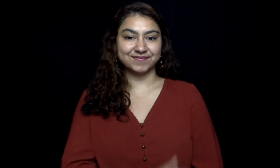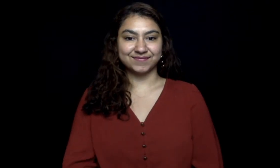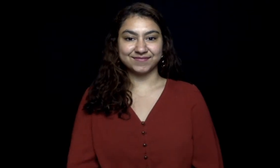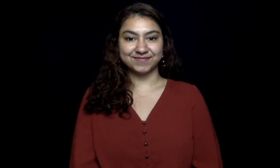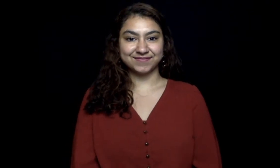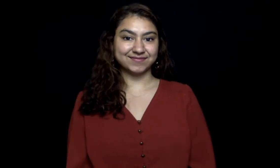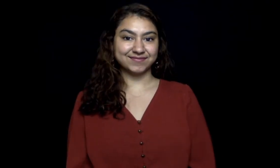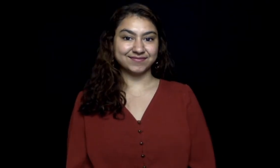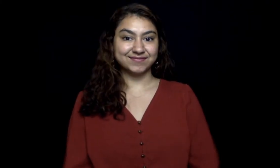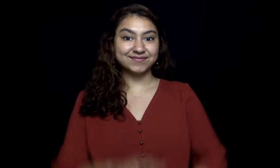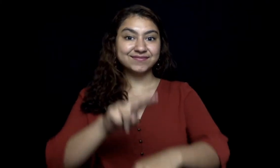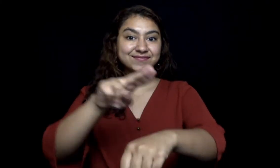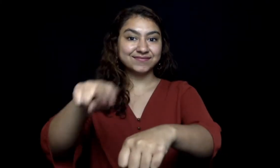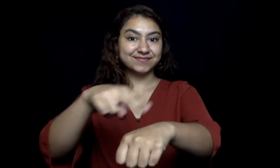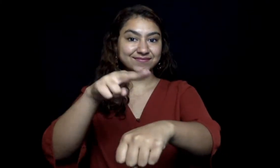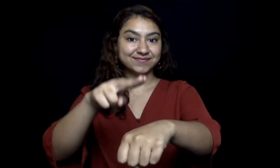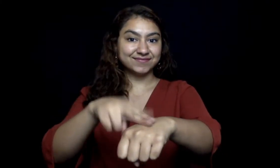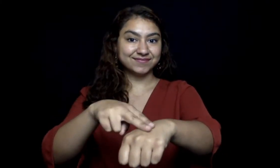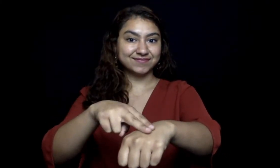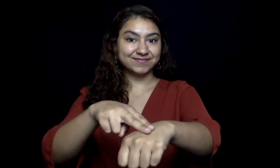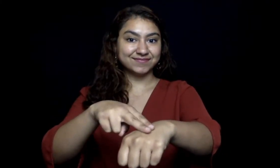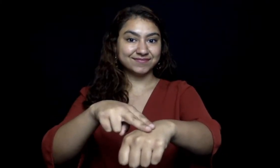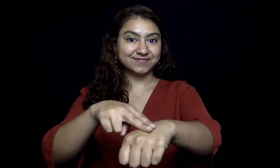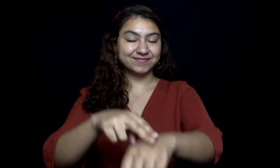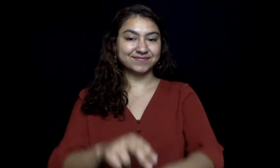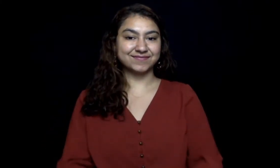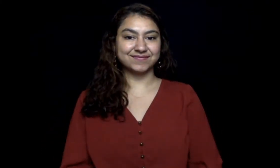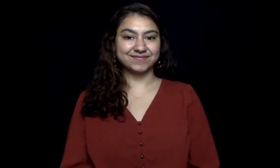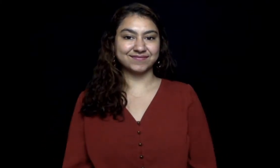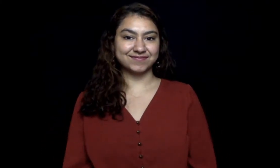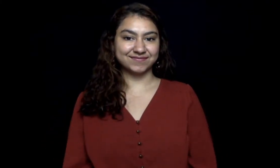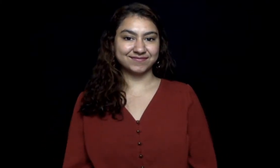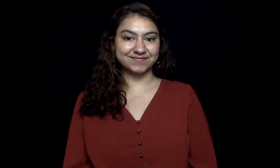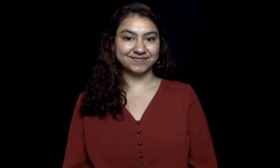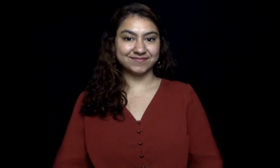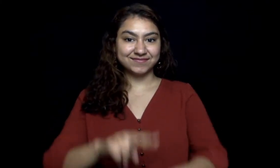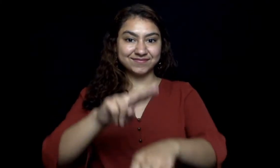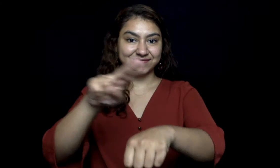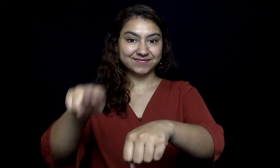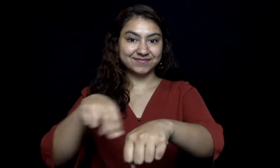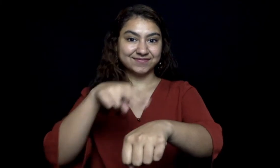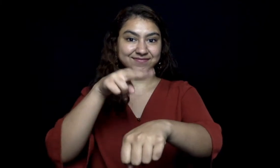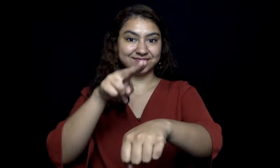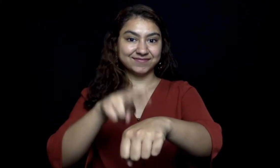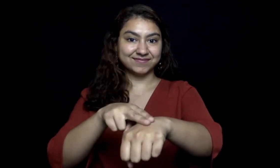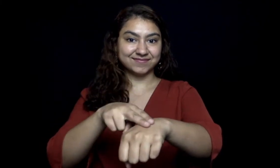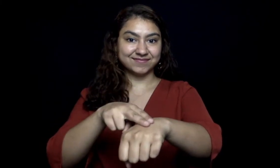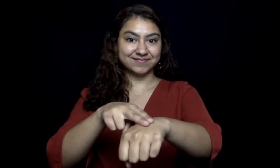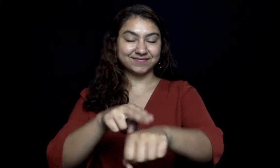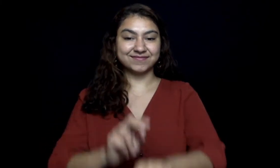Nation